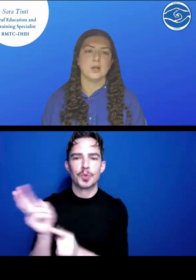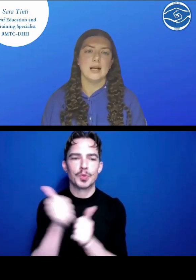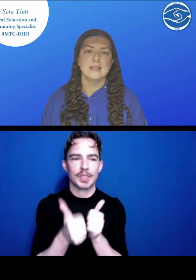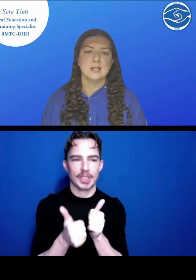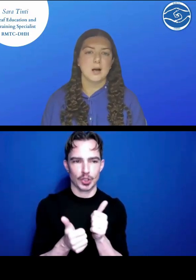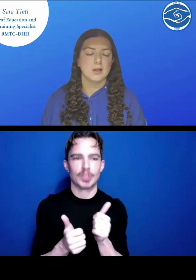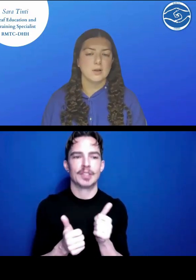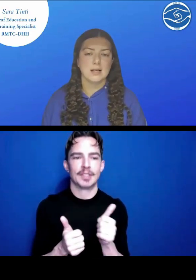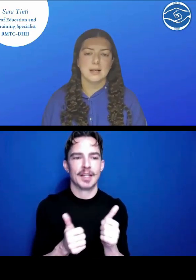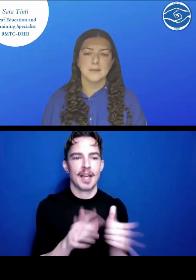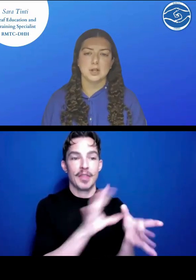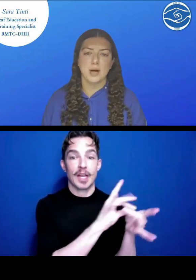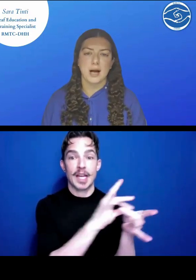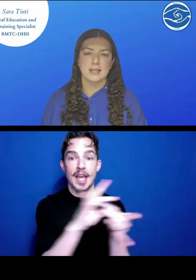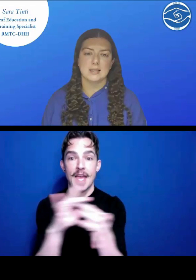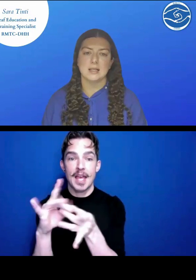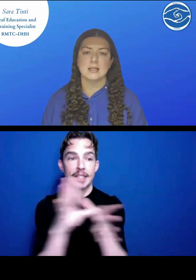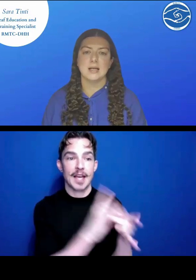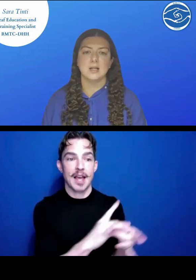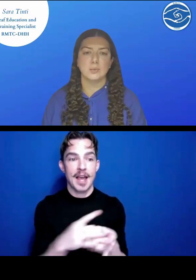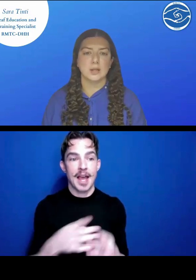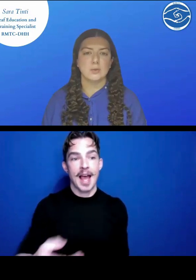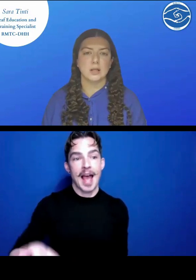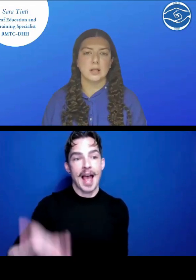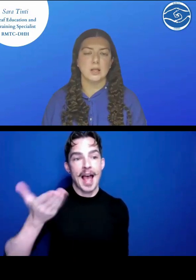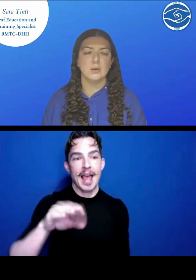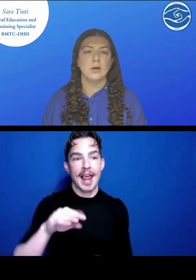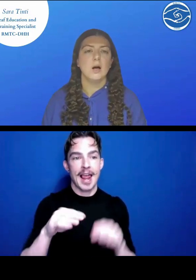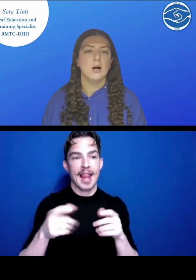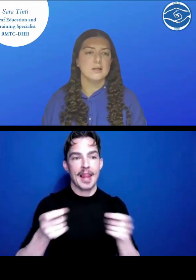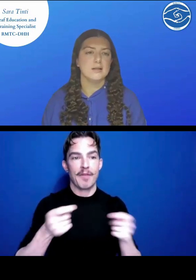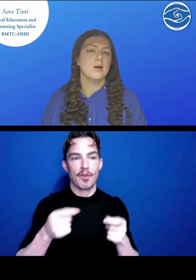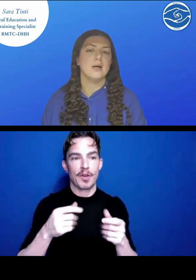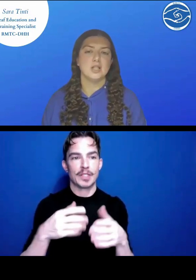They're connected to all of those high leverage practices, and they're really, really cute. Also